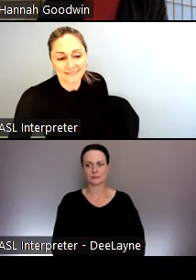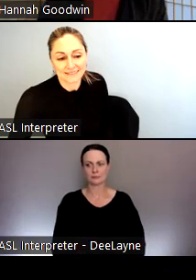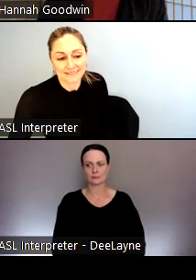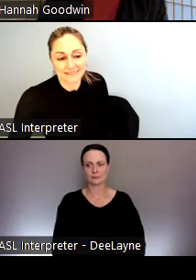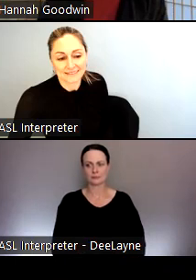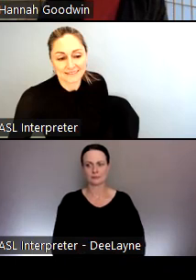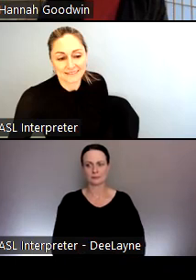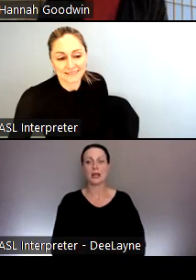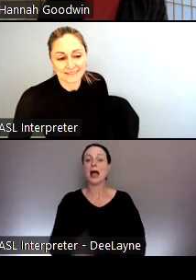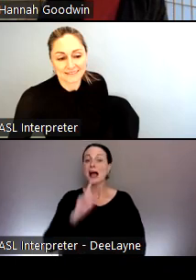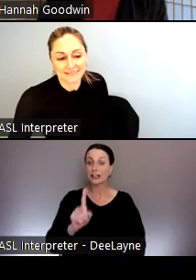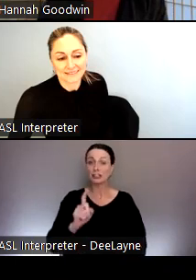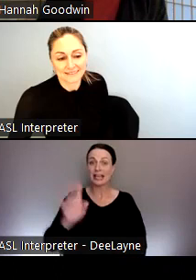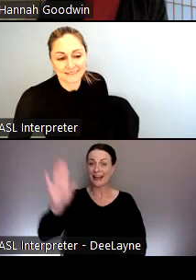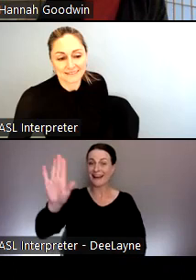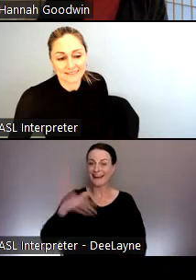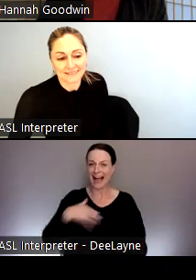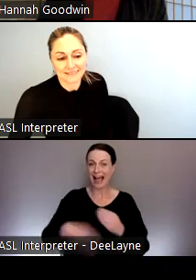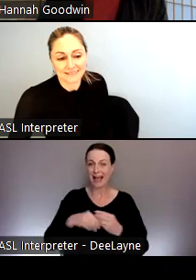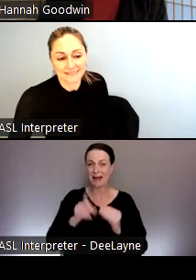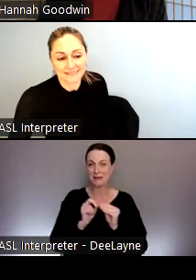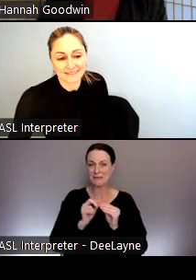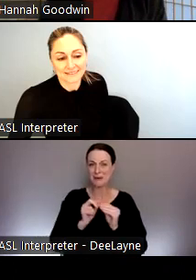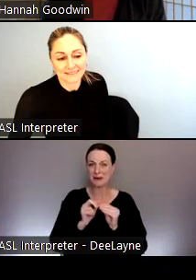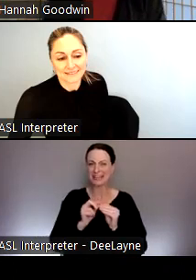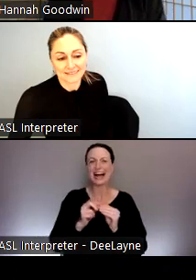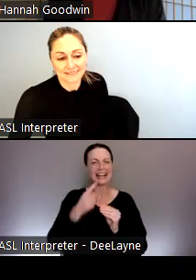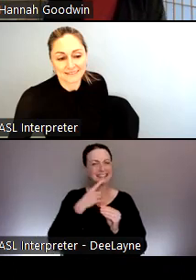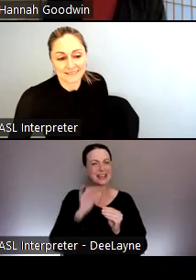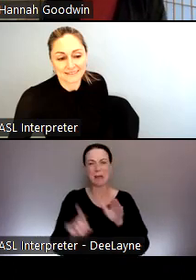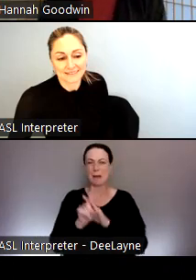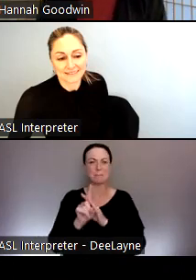Actually, just kidding. We do have one. As soon as I say that, another one always comes in.